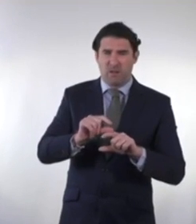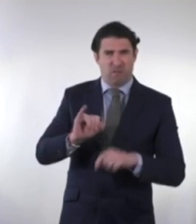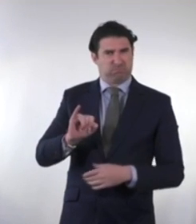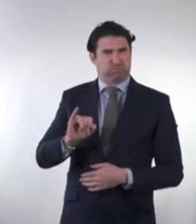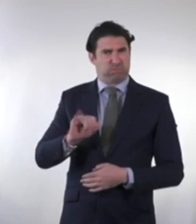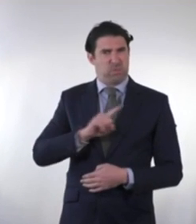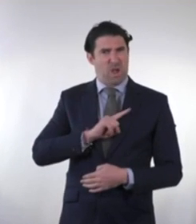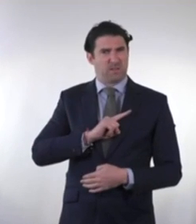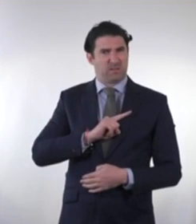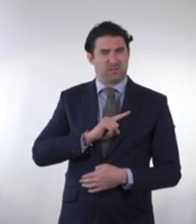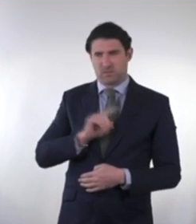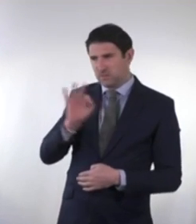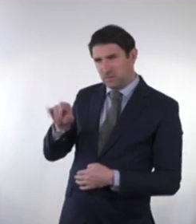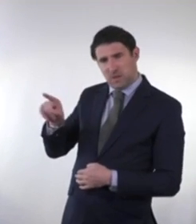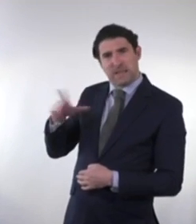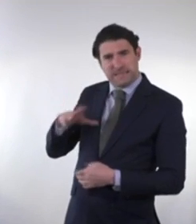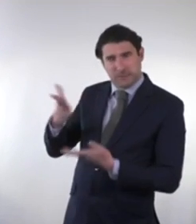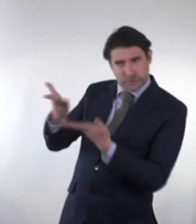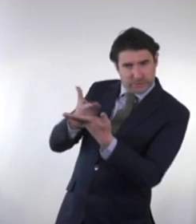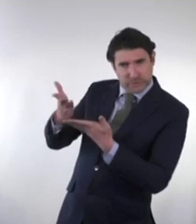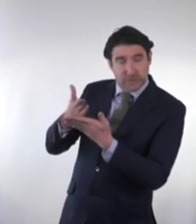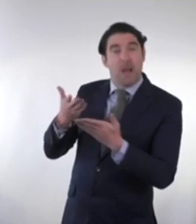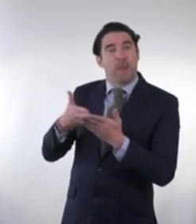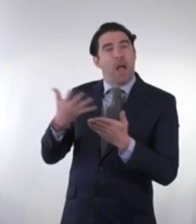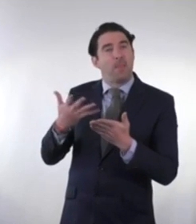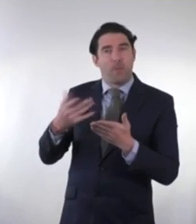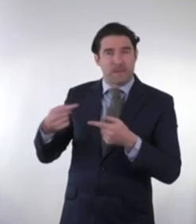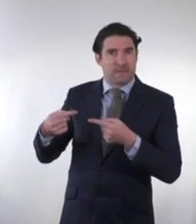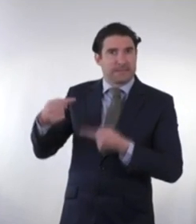I am assured that the closure to which my hon. Friend refers is only temporary, and I